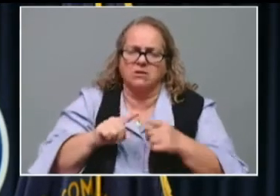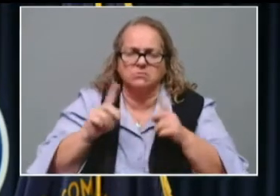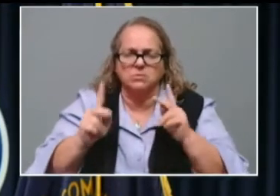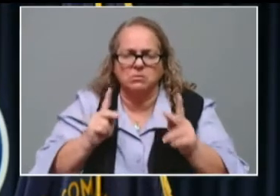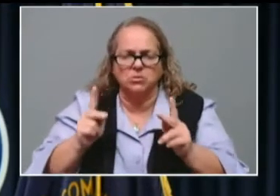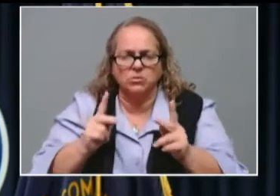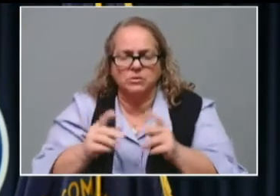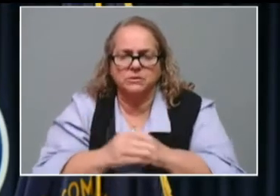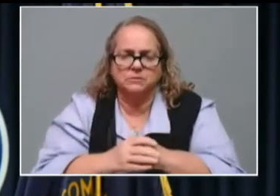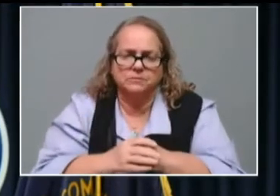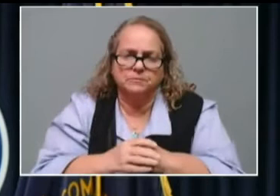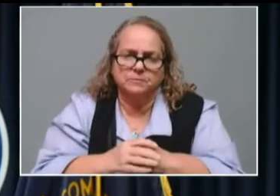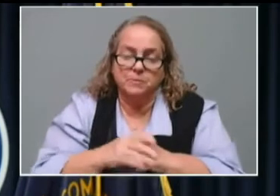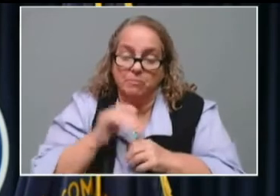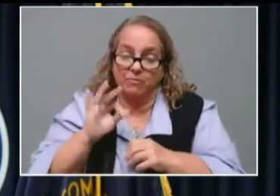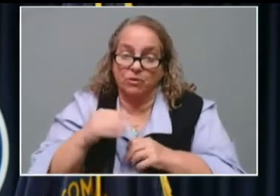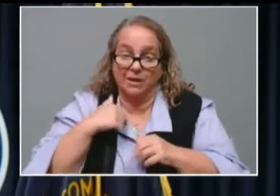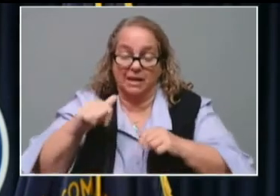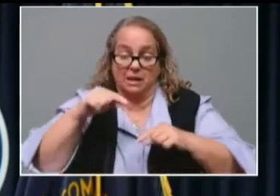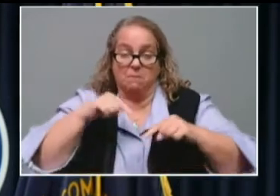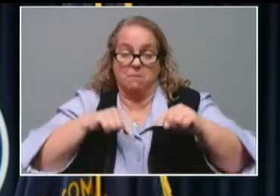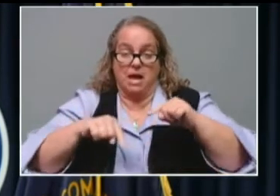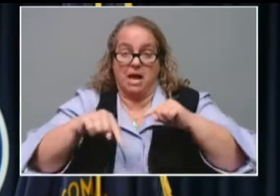back up back out and